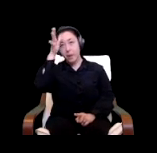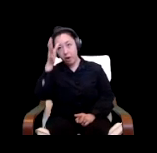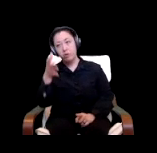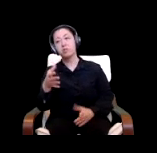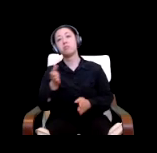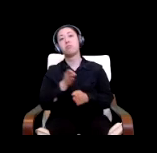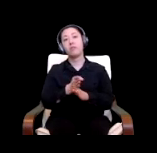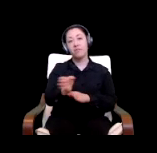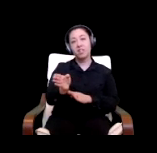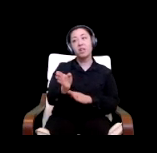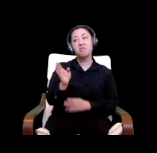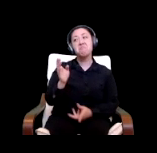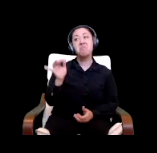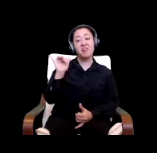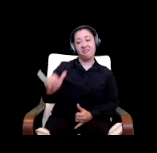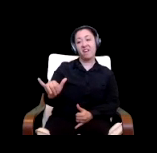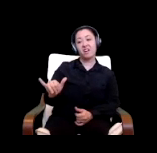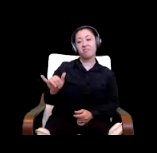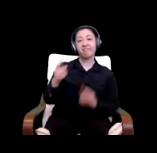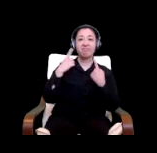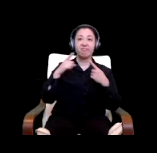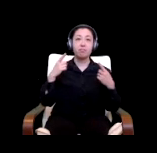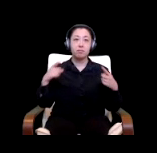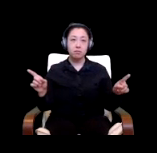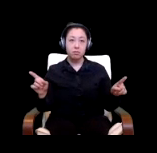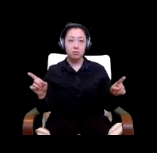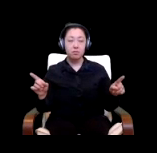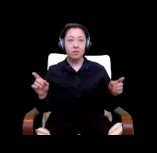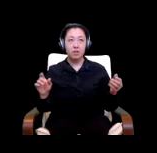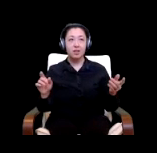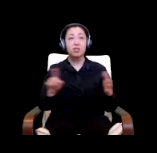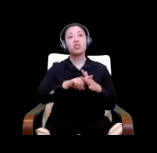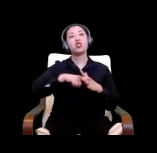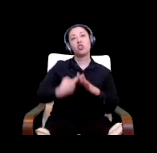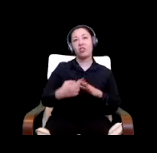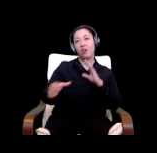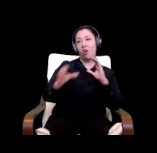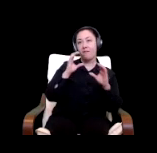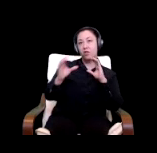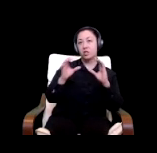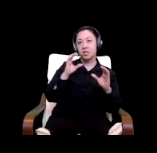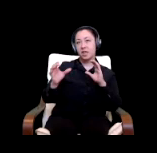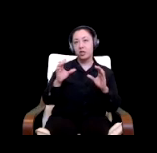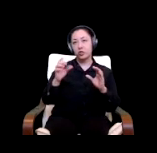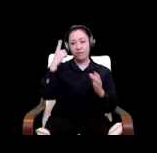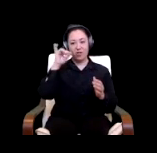that purpose of starting the conversation and helping will teams wrap their head around